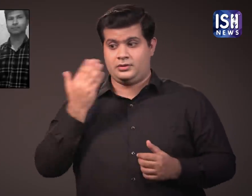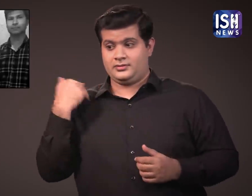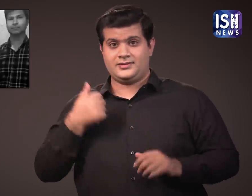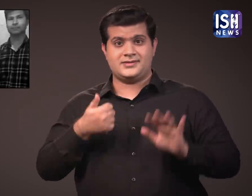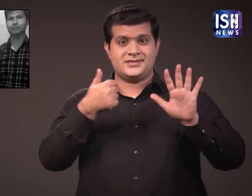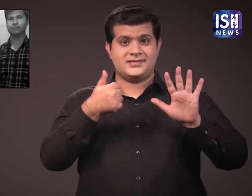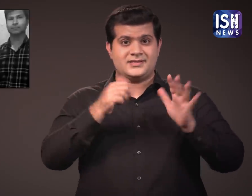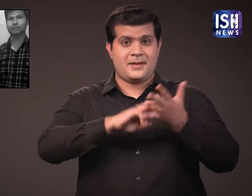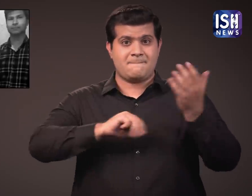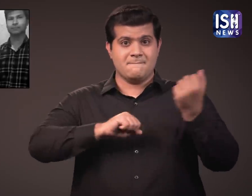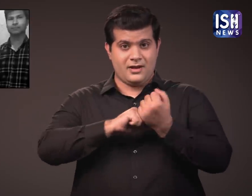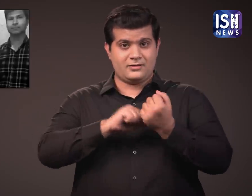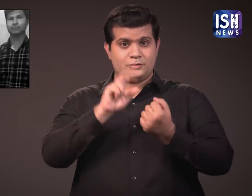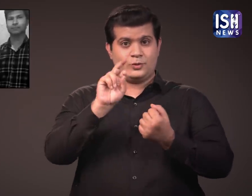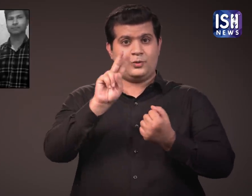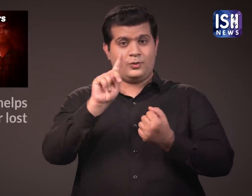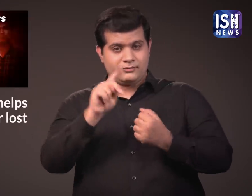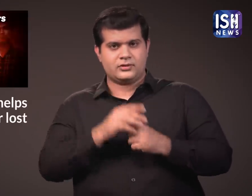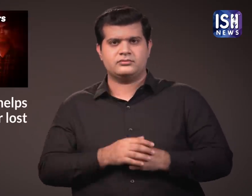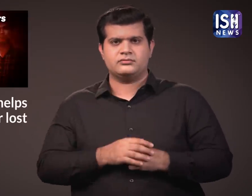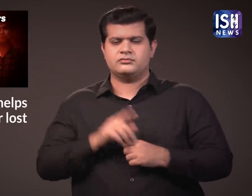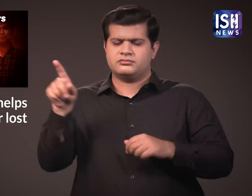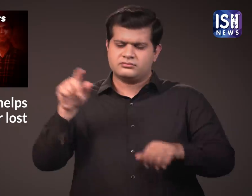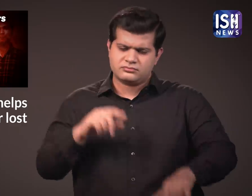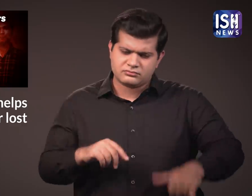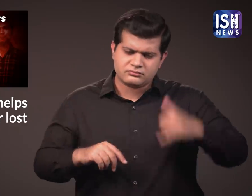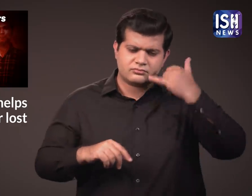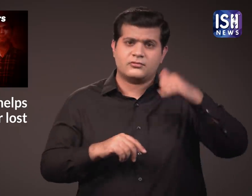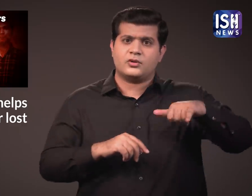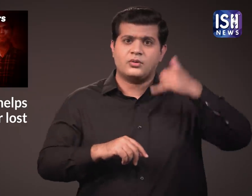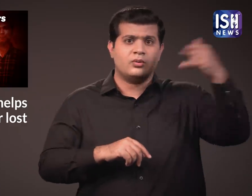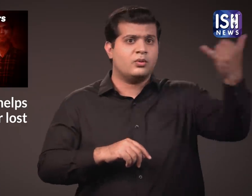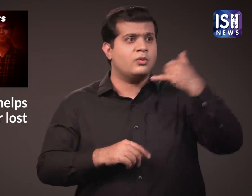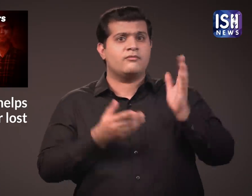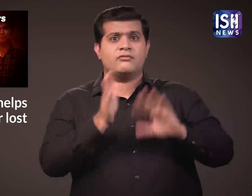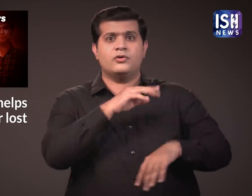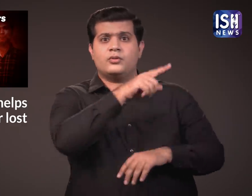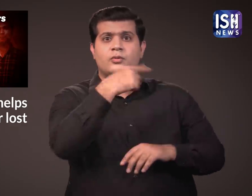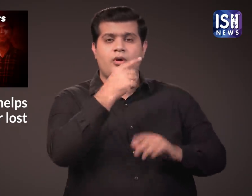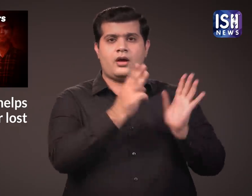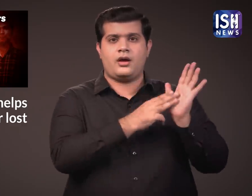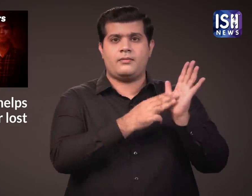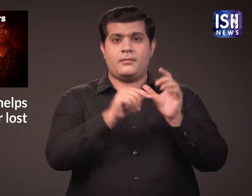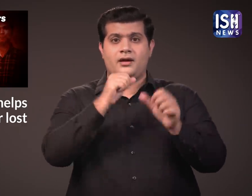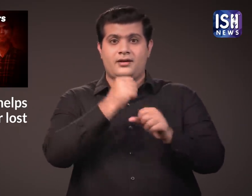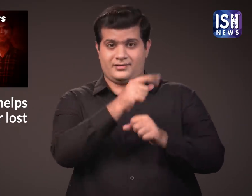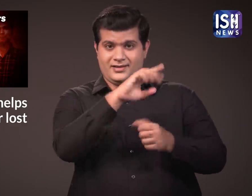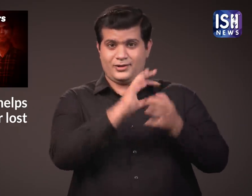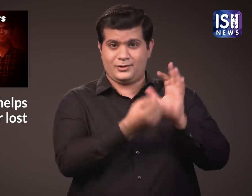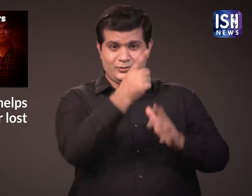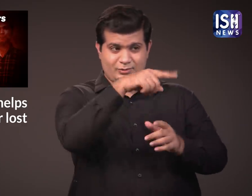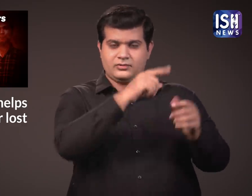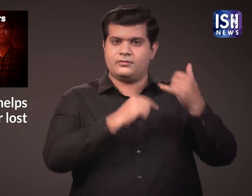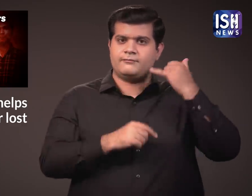On 6th March 2021, he received a call from Mansik Mandit Mamata Ashray Grah